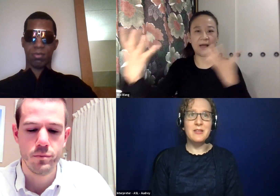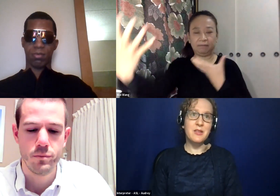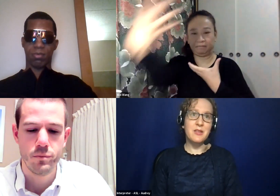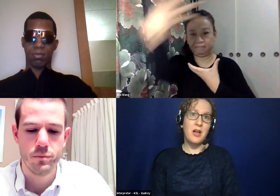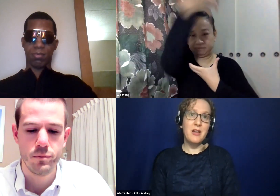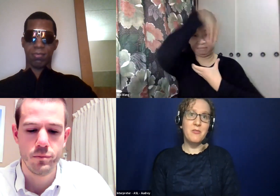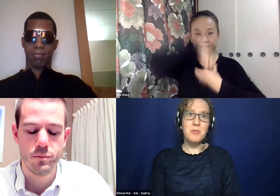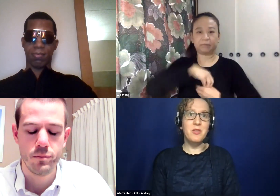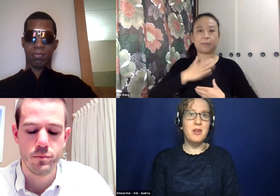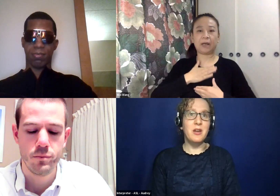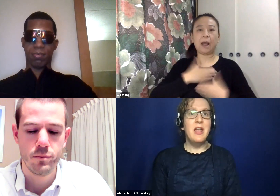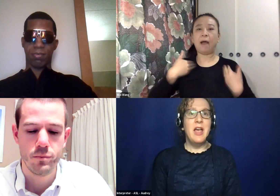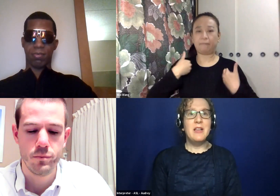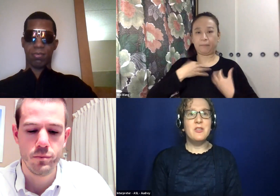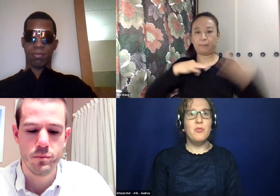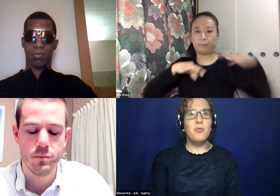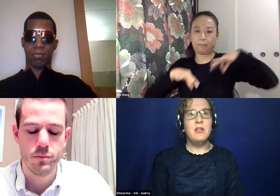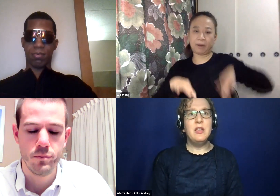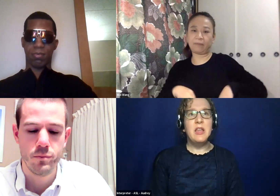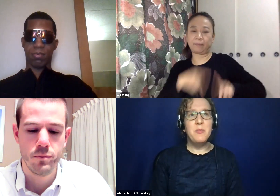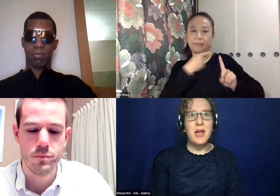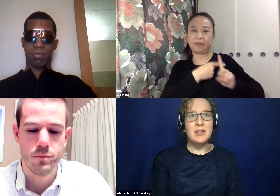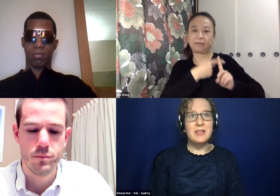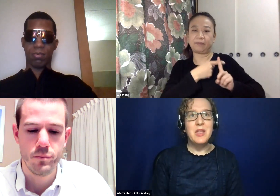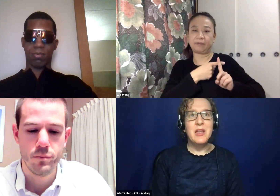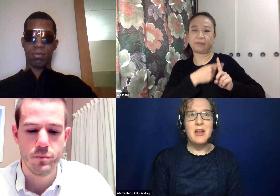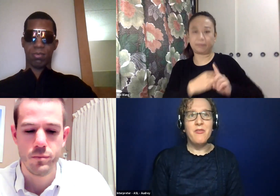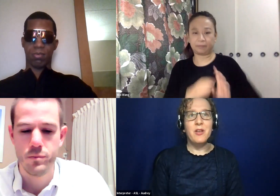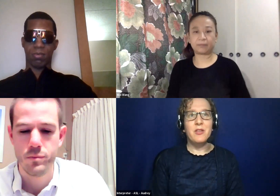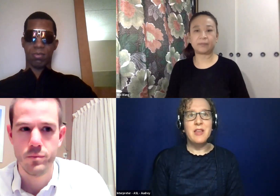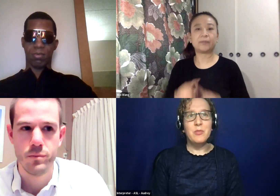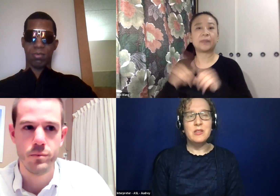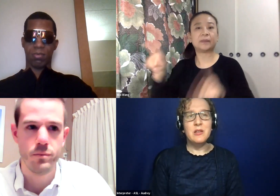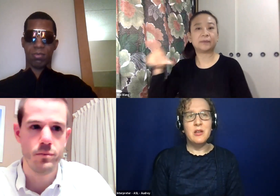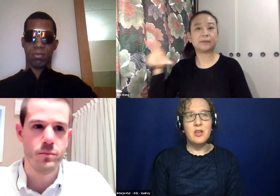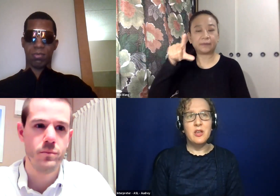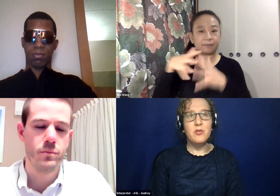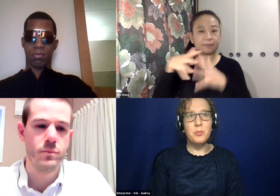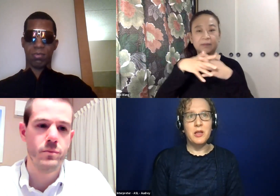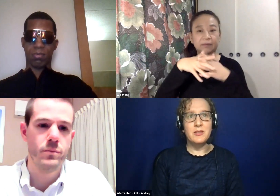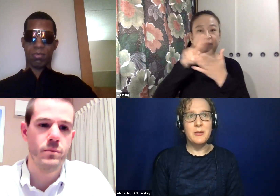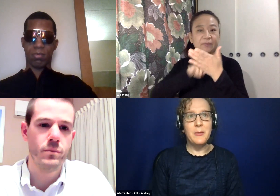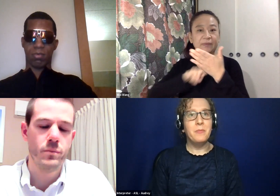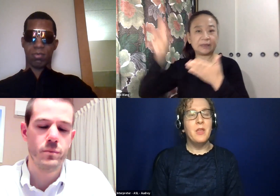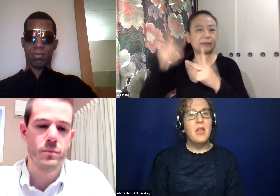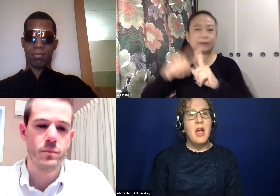and there were a lot of people there, so it really impacted me and I felt that that was a huge plus.